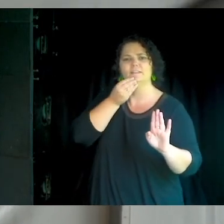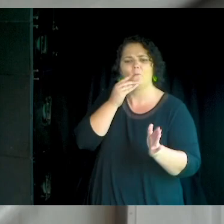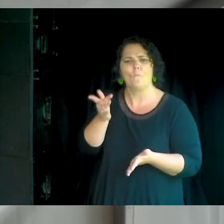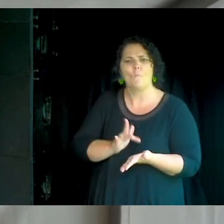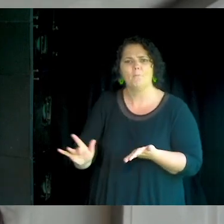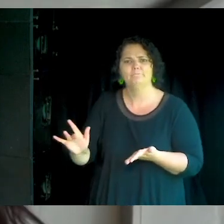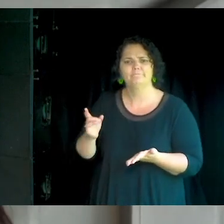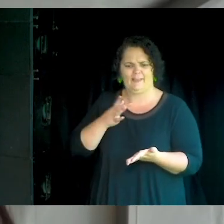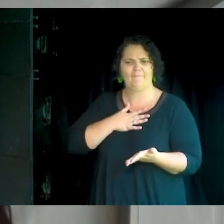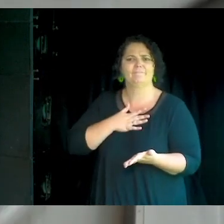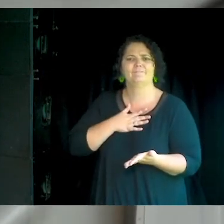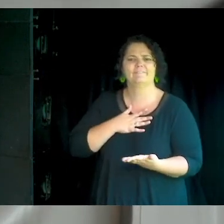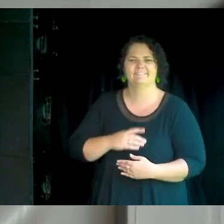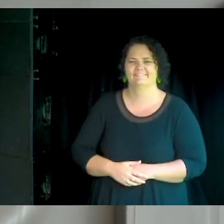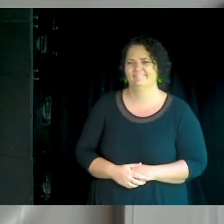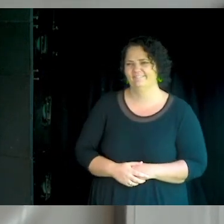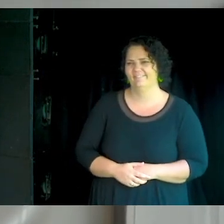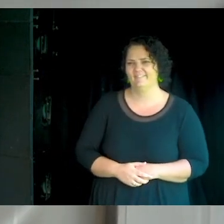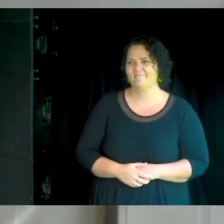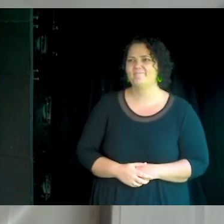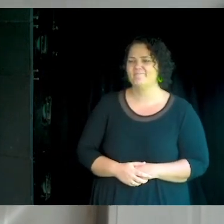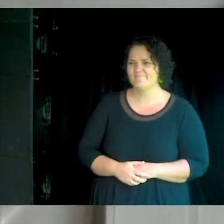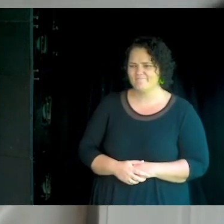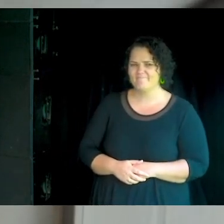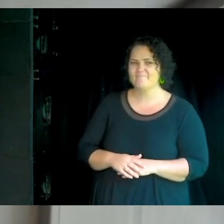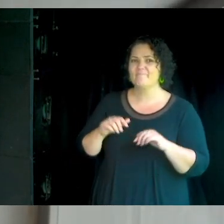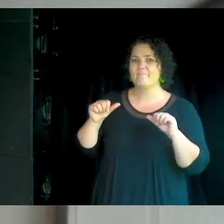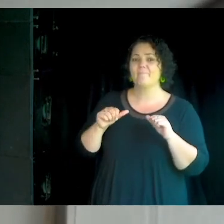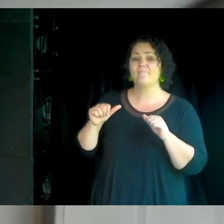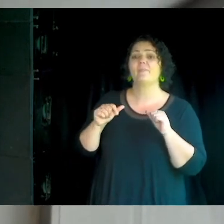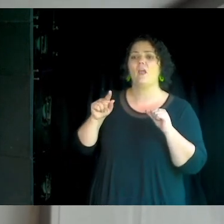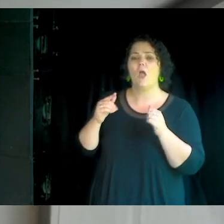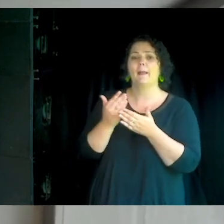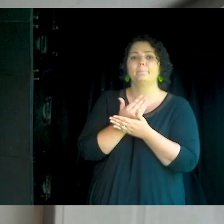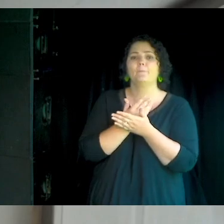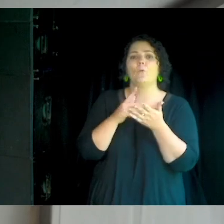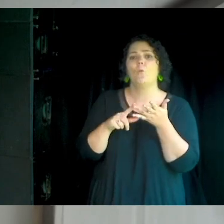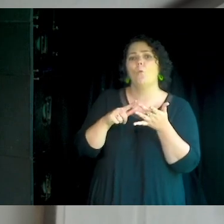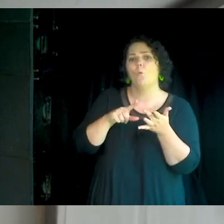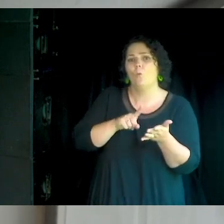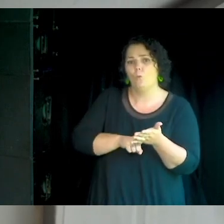oh you can have it you put oil into the sauce yup so keep the oil because the oil you can keep it to